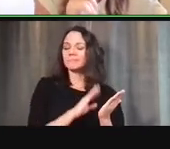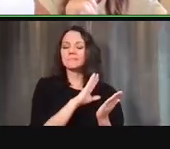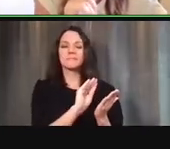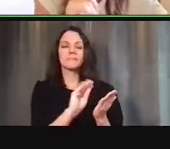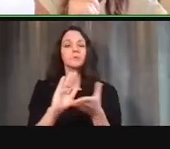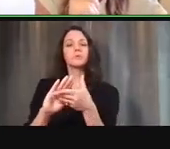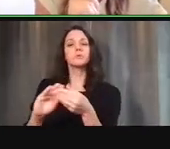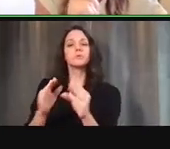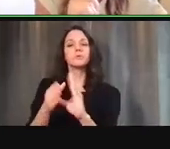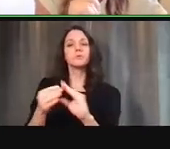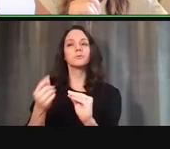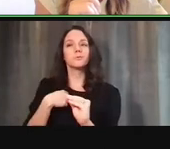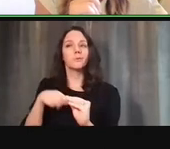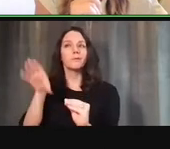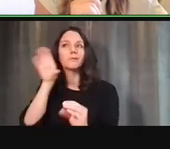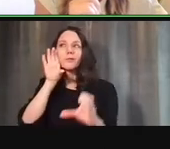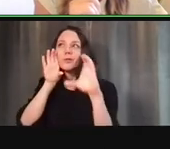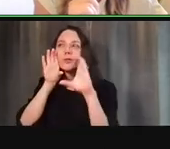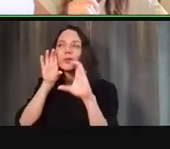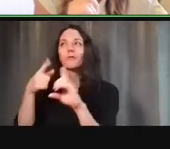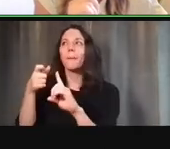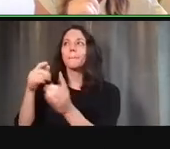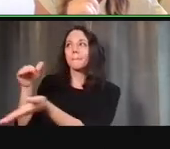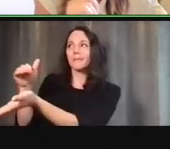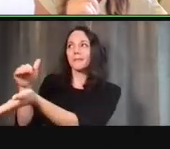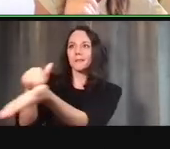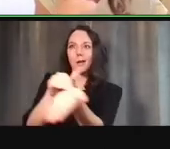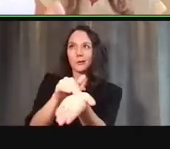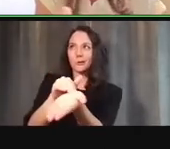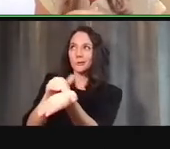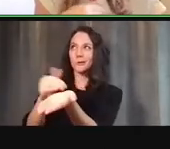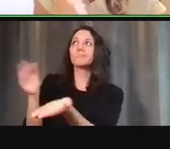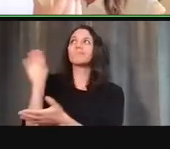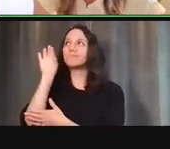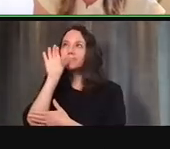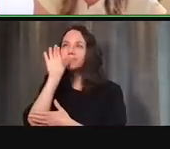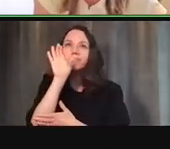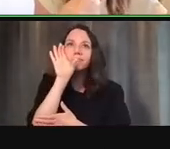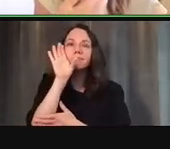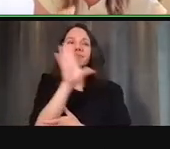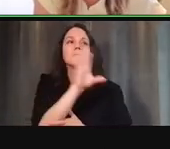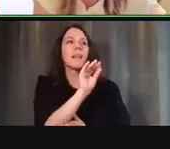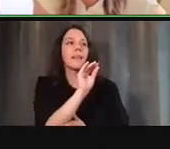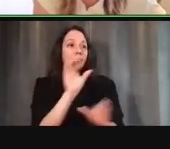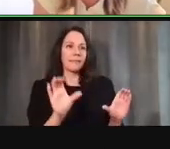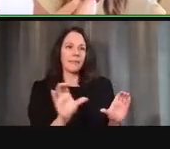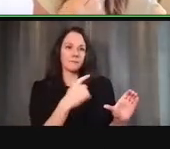from physicians and from some of the activities that we've done with different